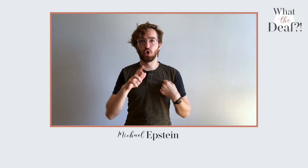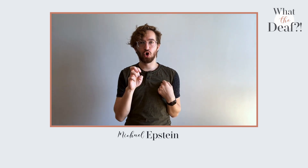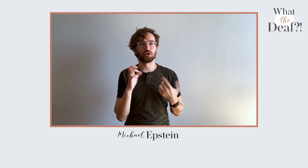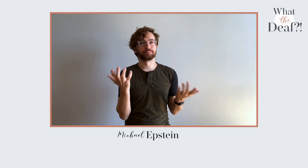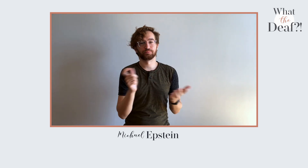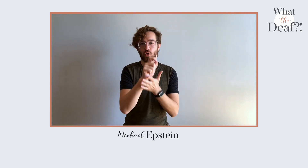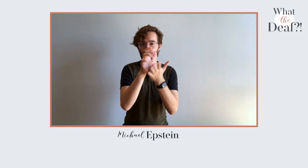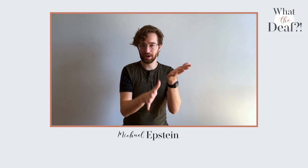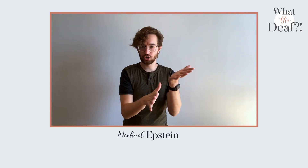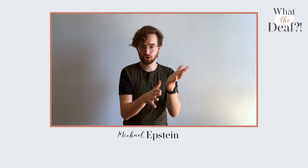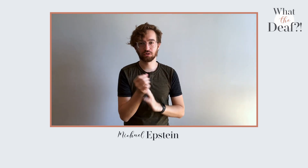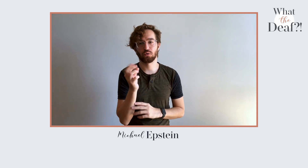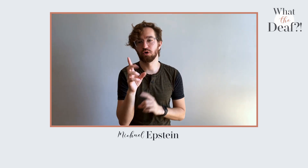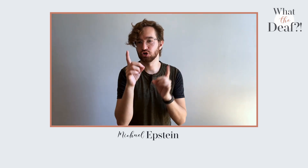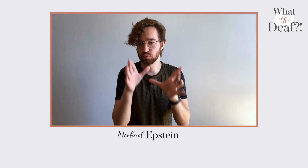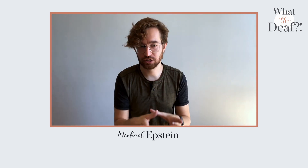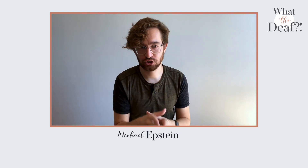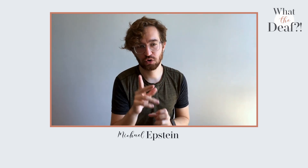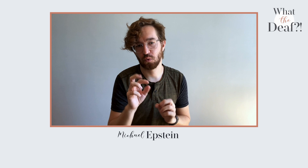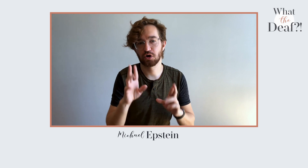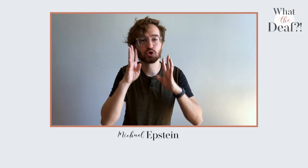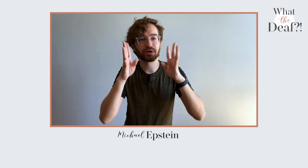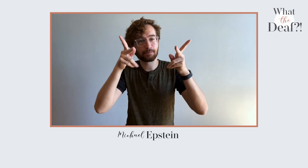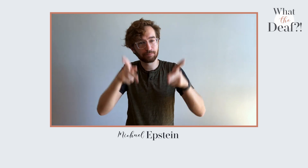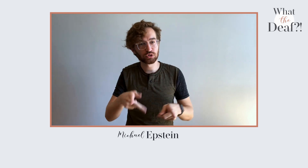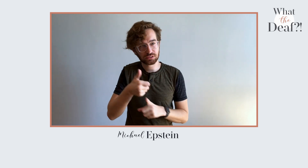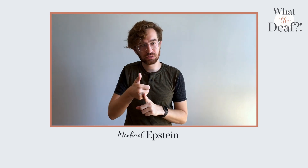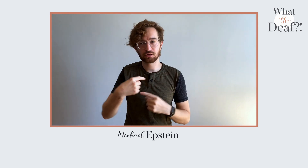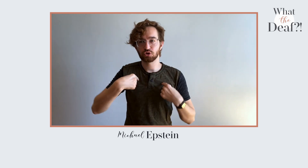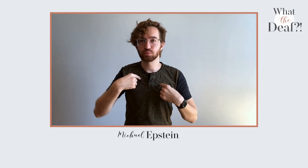And so I think if you're a writer or a director or a creative person,